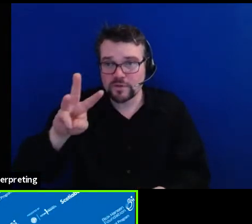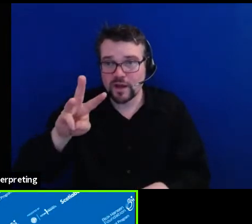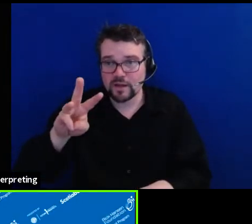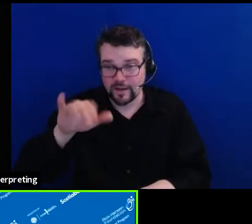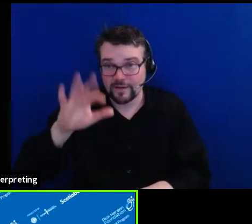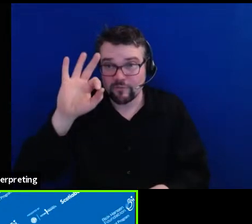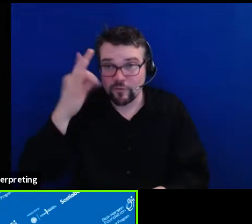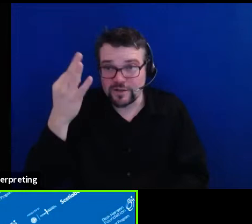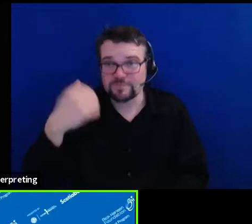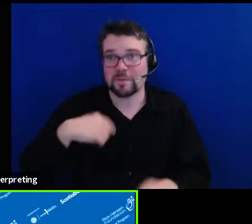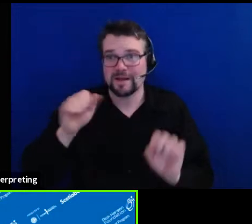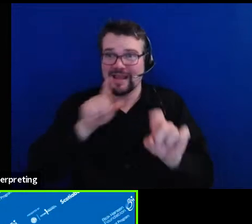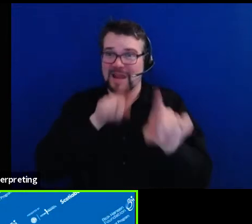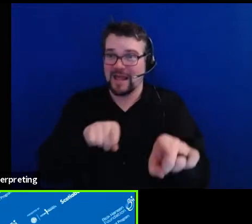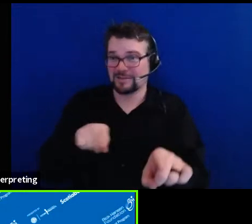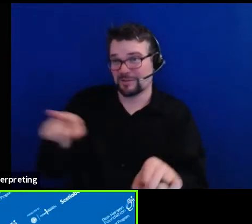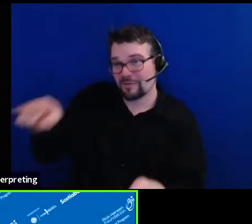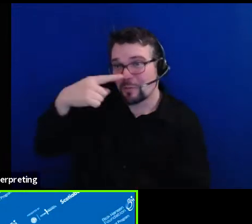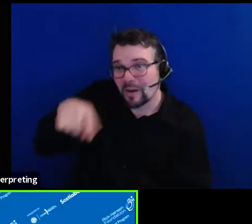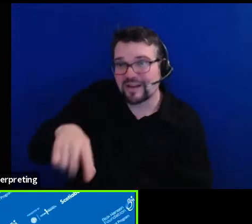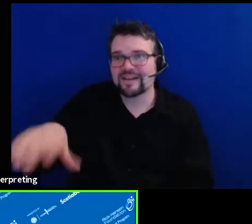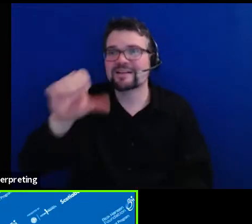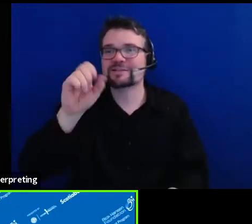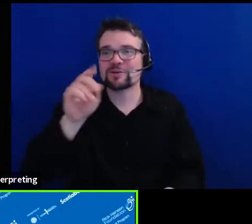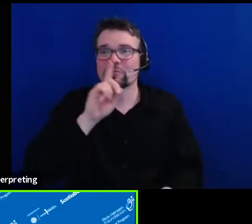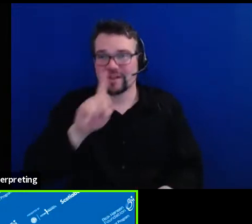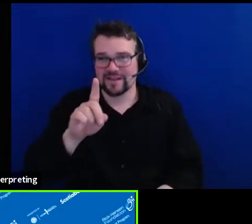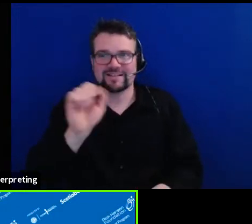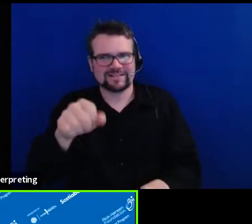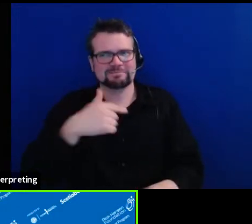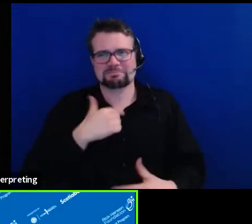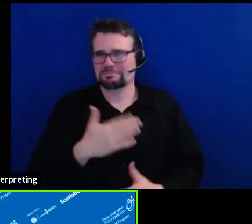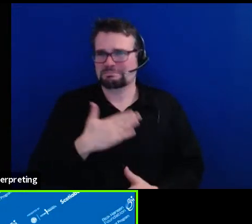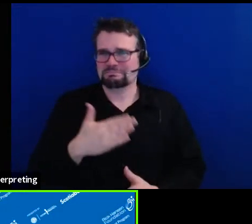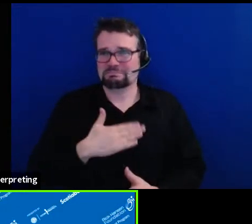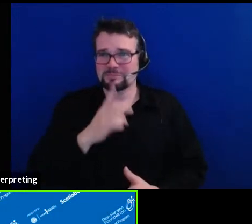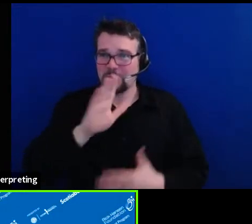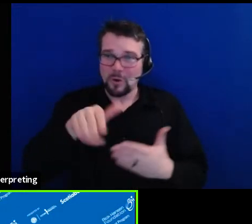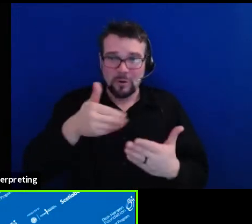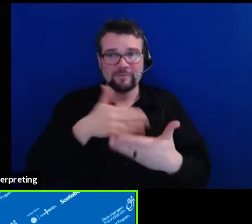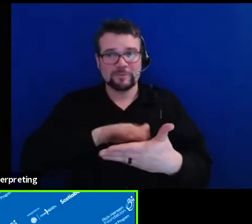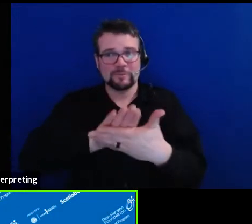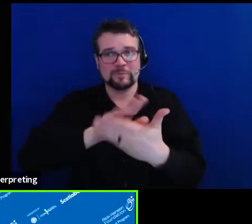THIS ONE, TERI, THAT ALL OF OUR SCHOOL PROGRAM RESOURCES ARE